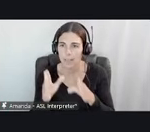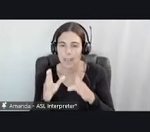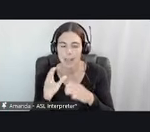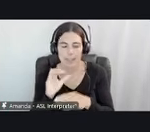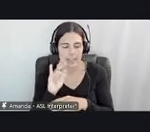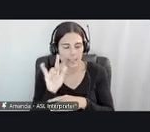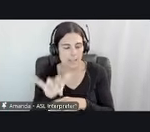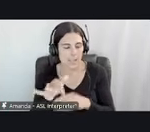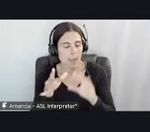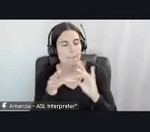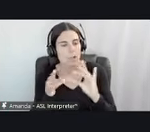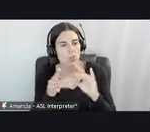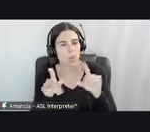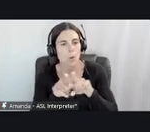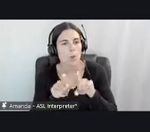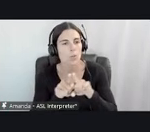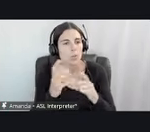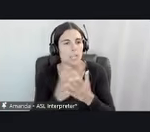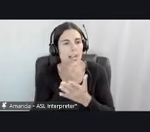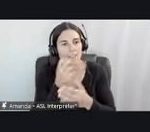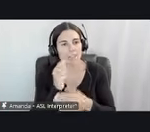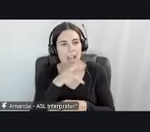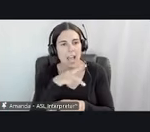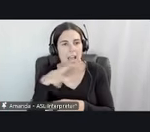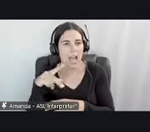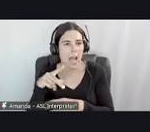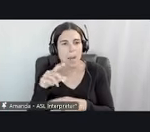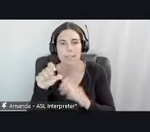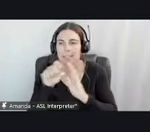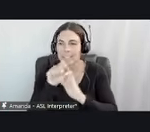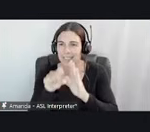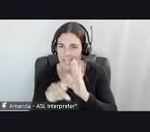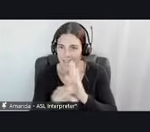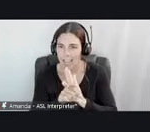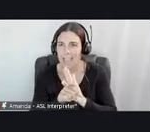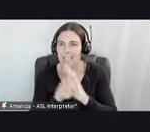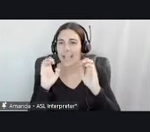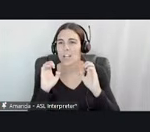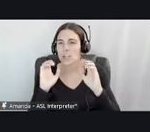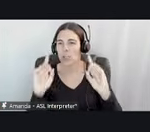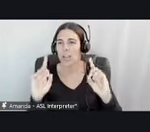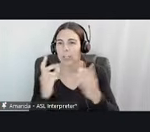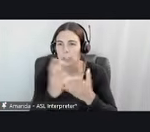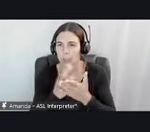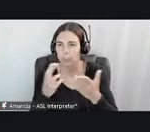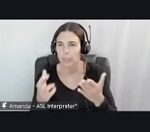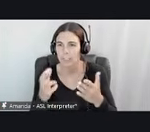but also leveraging AppState, which has been a core educational resource um who works closely